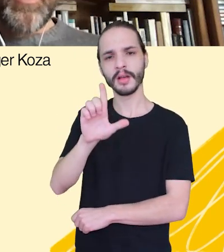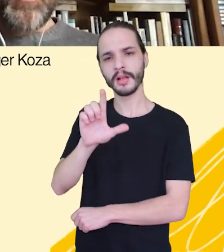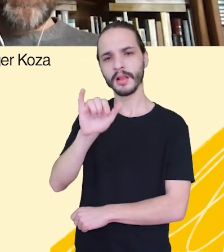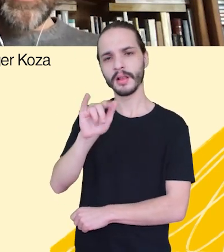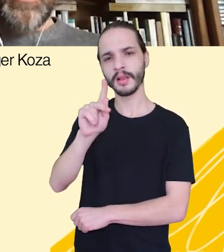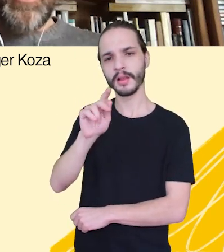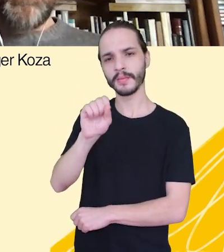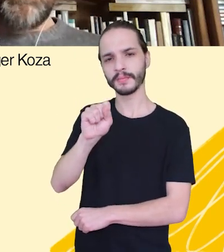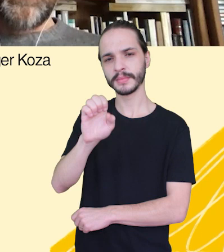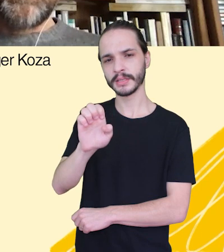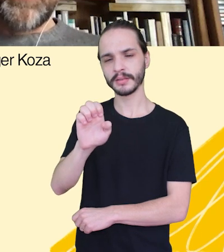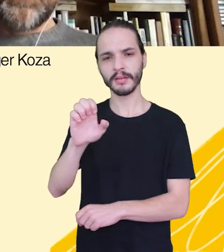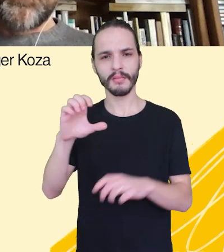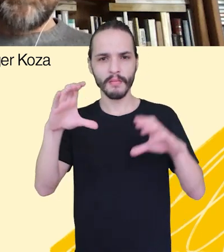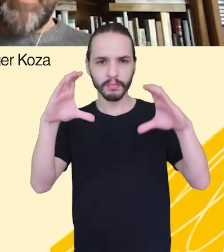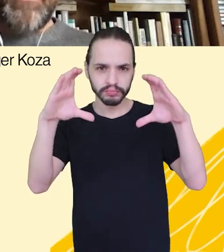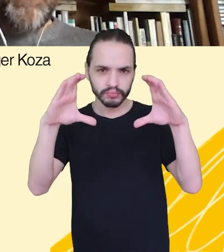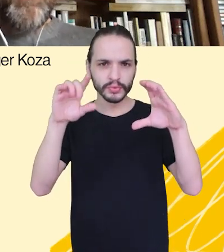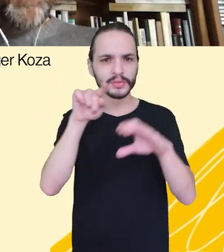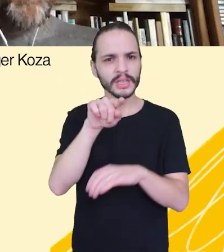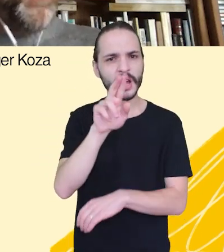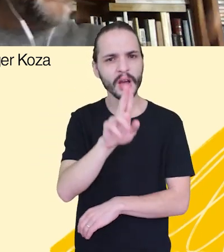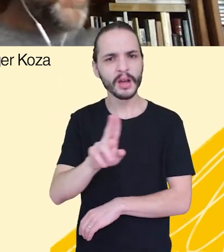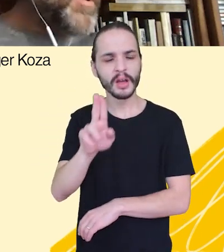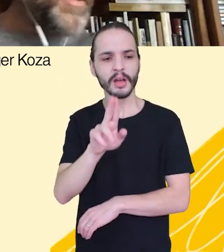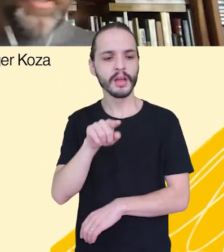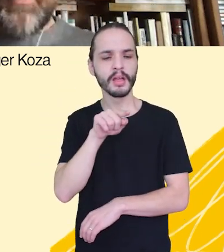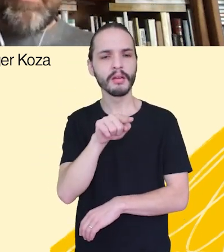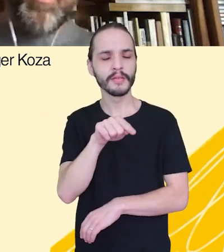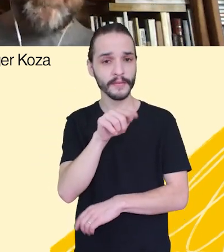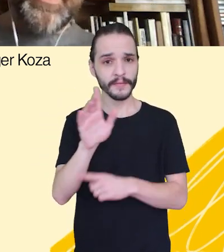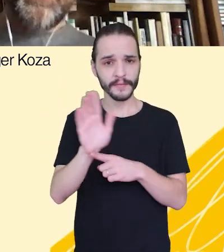Somehow in The Dreamed Path you move towards another moment